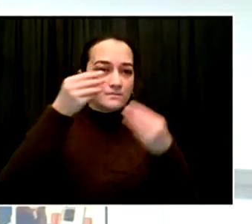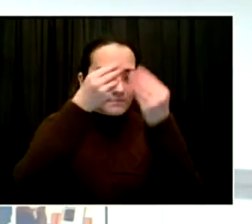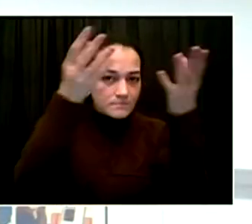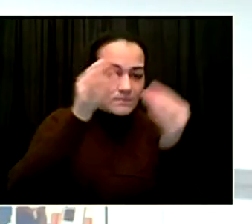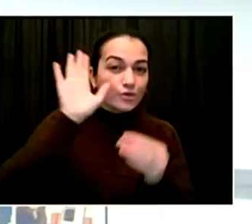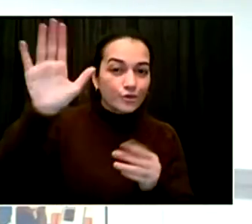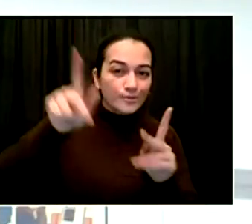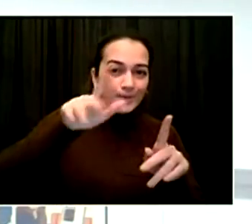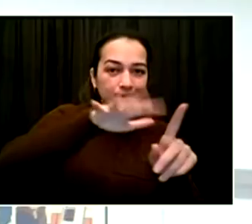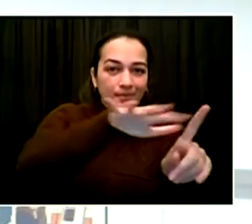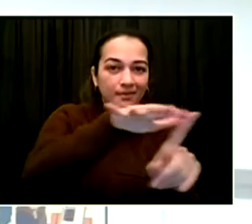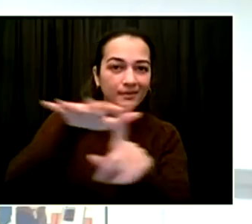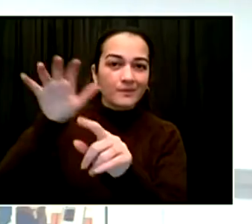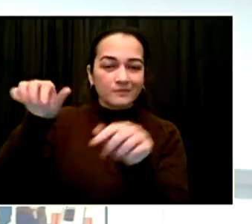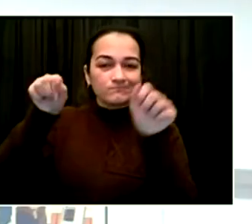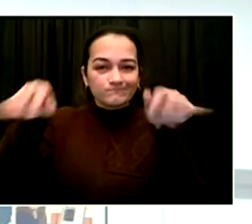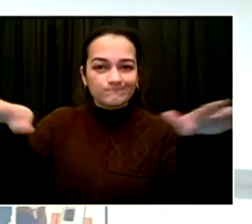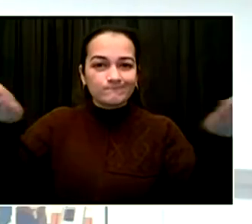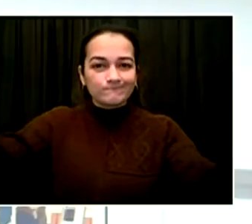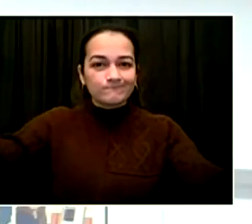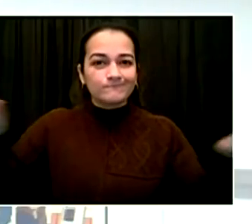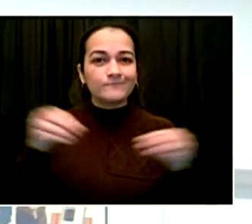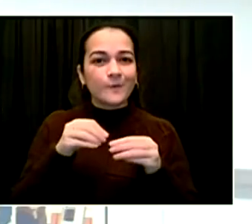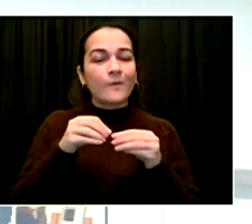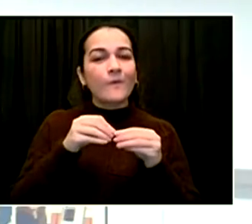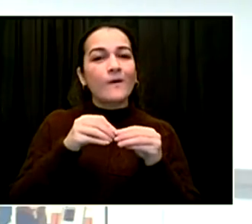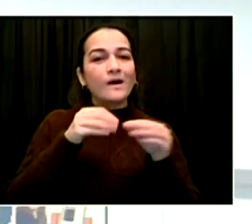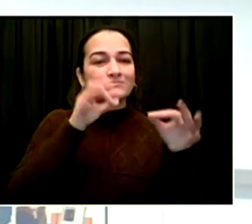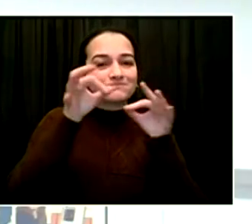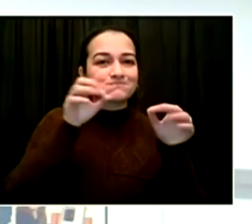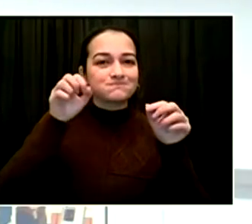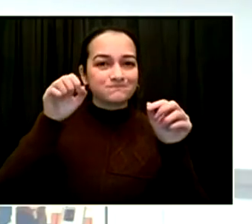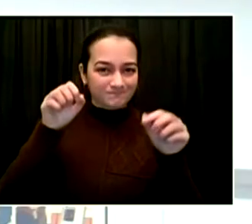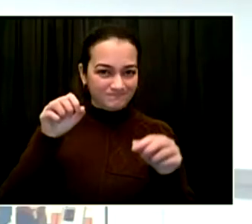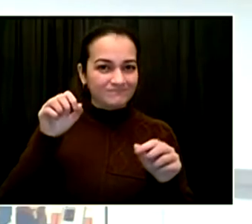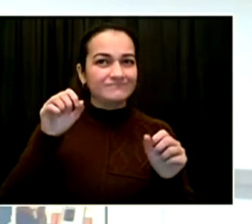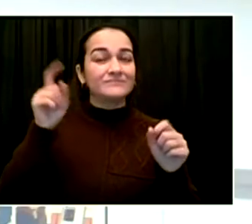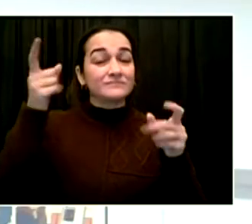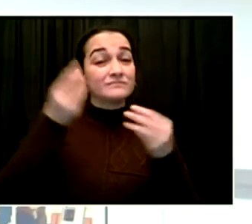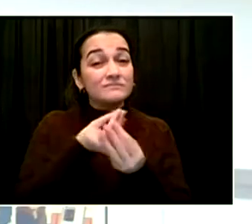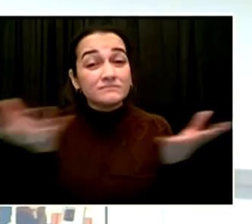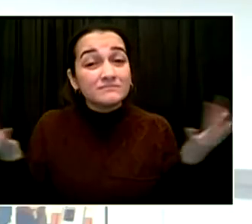OVER 100CEOS AND THINGS LIKE HIGHER QUALITY MASKS AS WELL AS